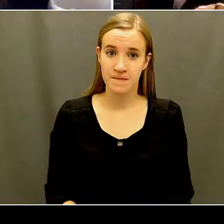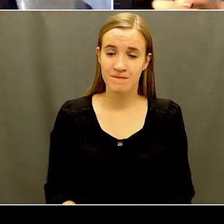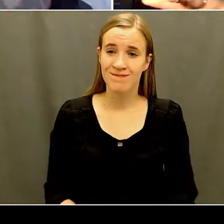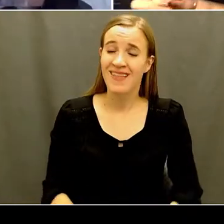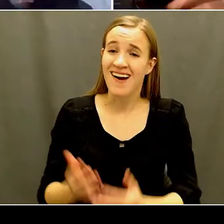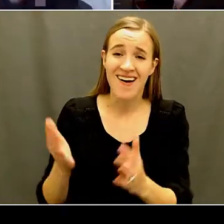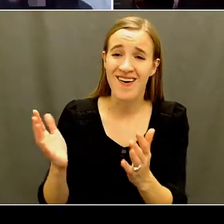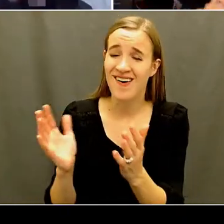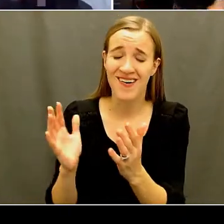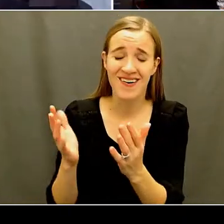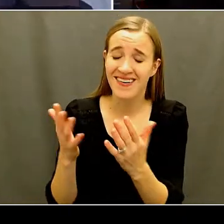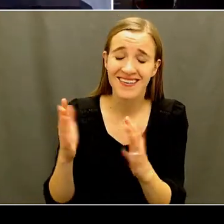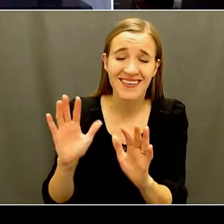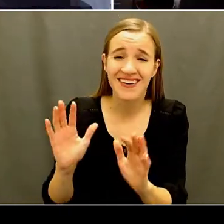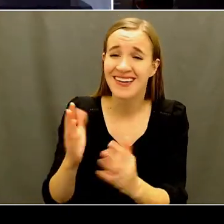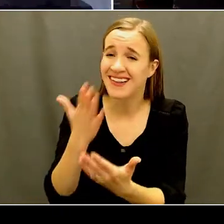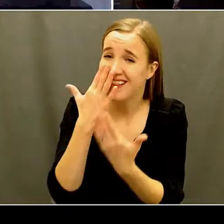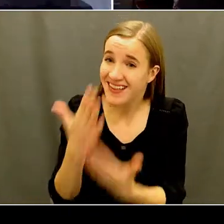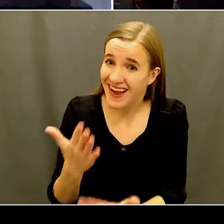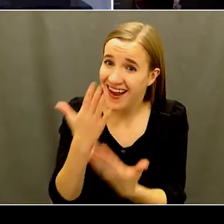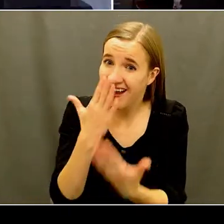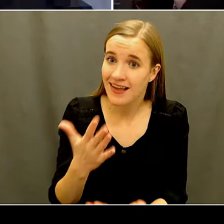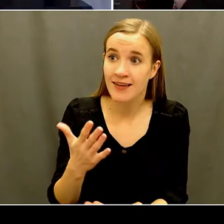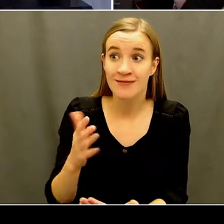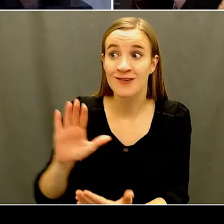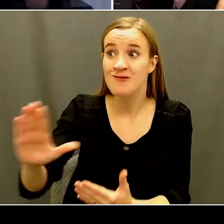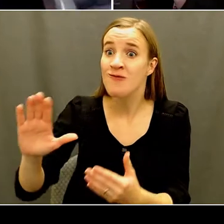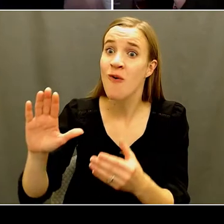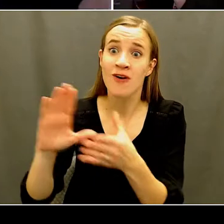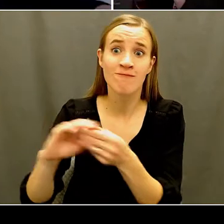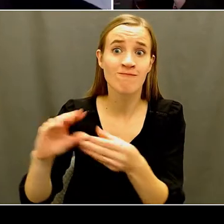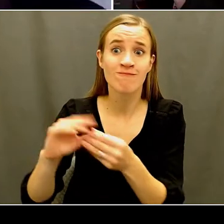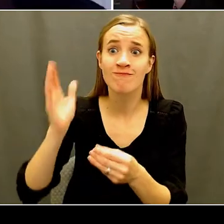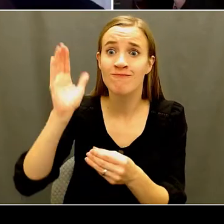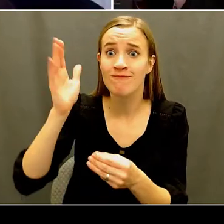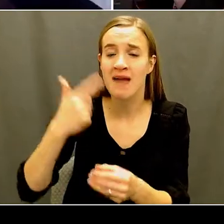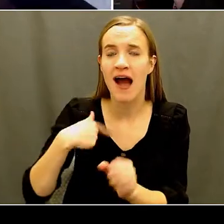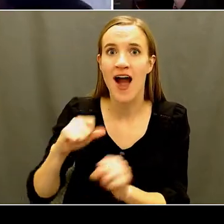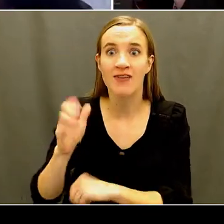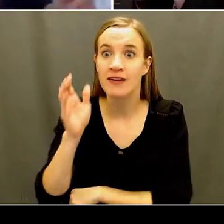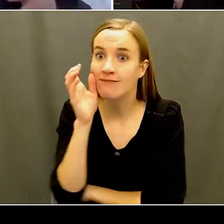of here in a couple of minutes. Thank you so much for sharing genuinely Thank